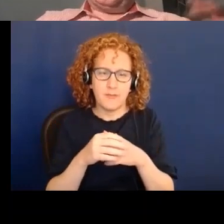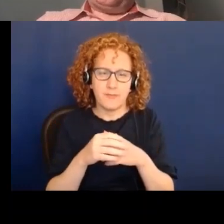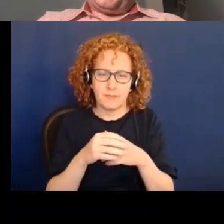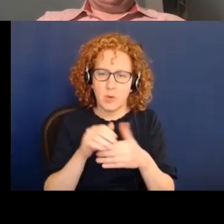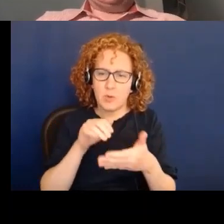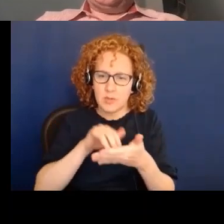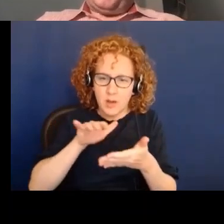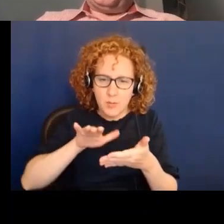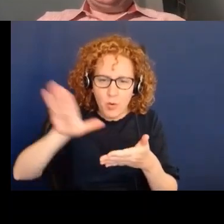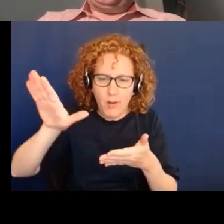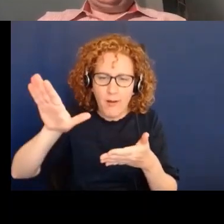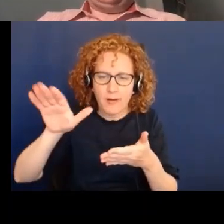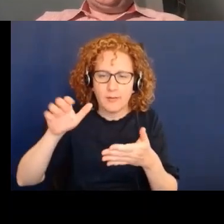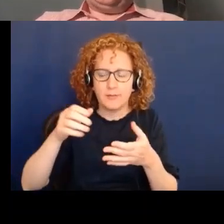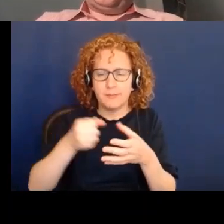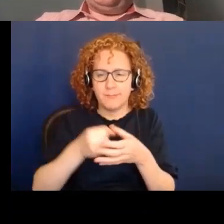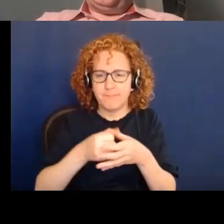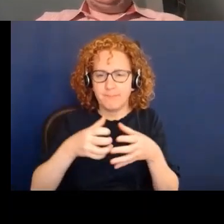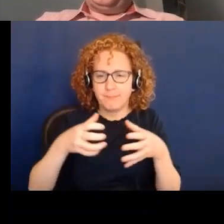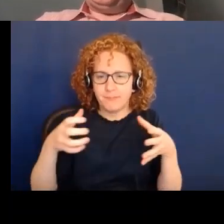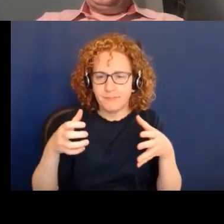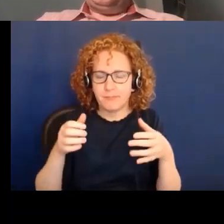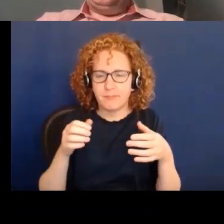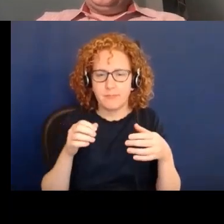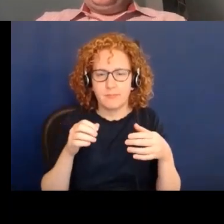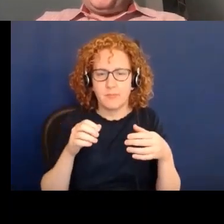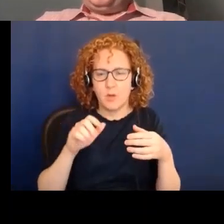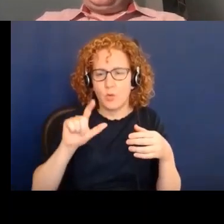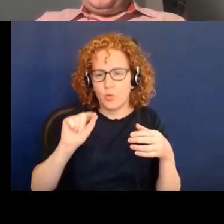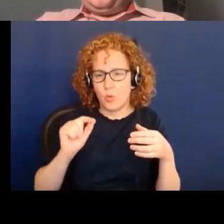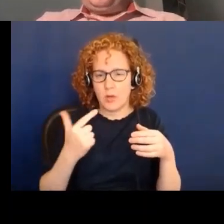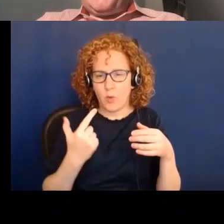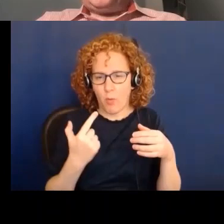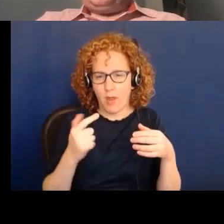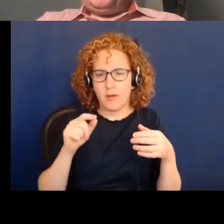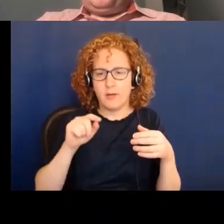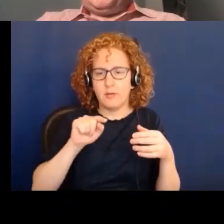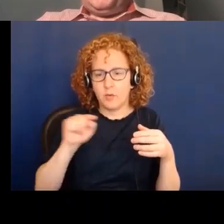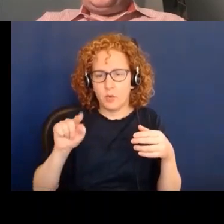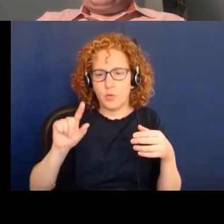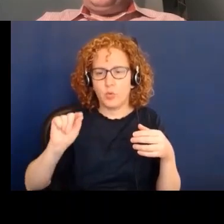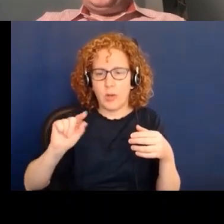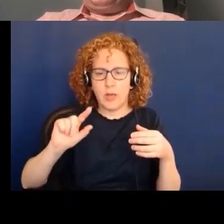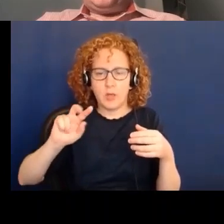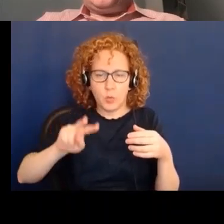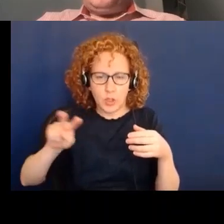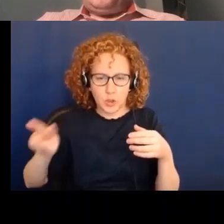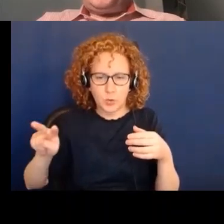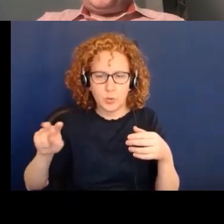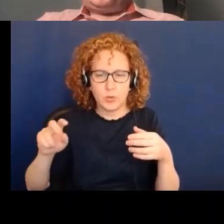expansion gradually through 2021-22 but i imagine we will be keeping mobility relatively restricted